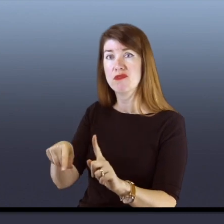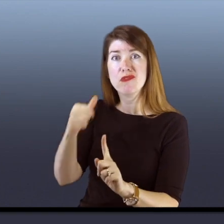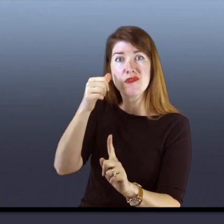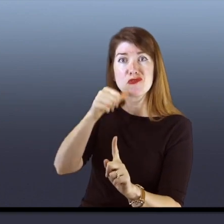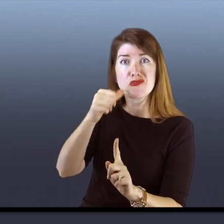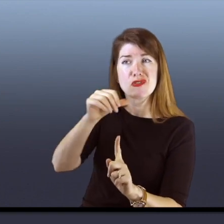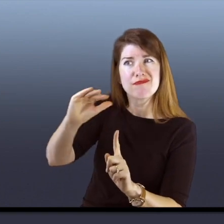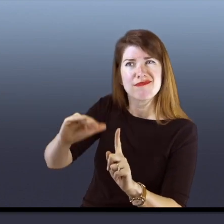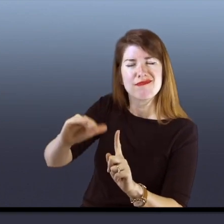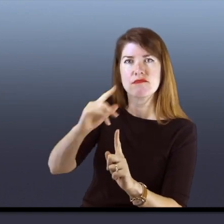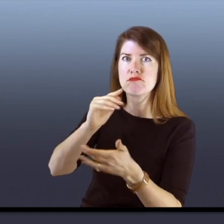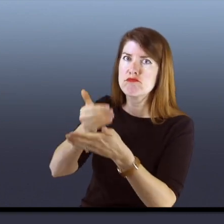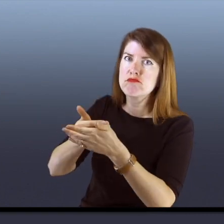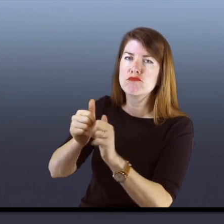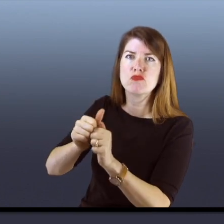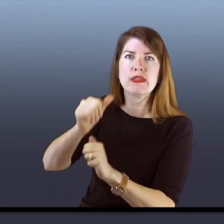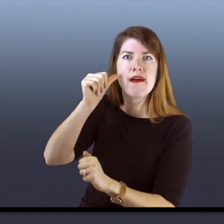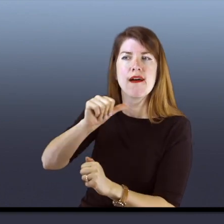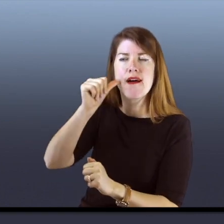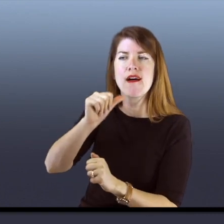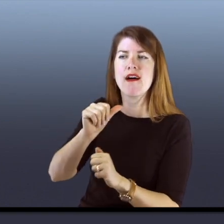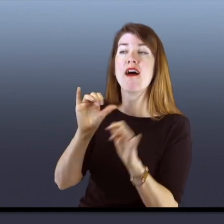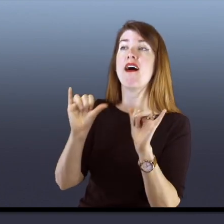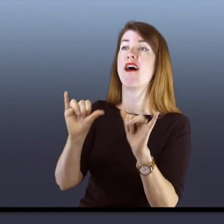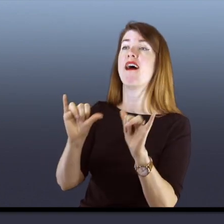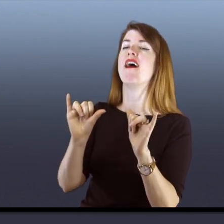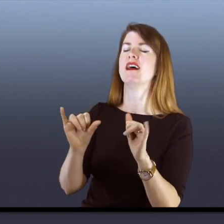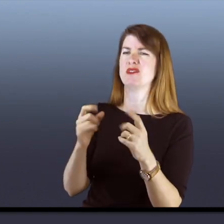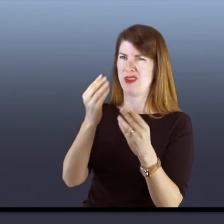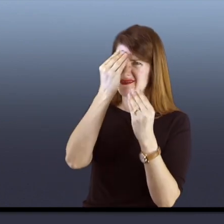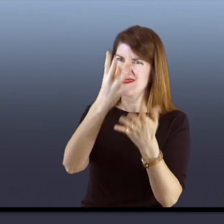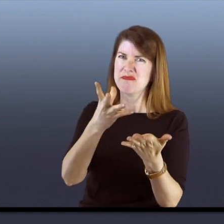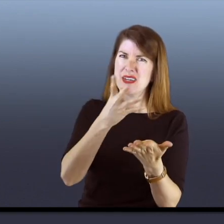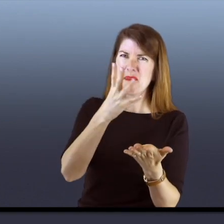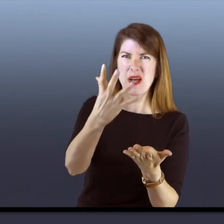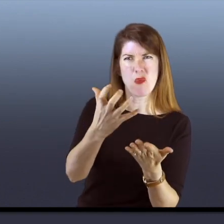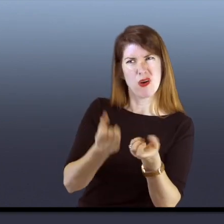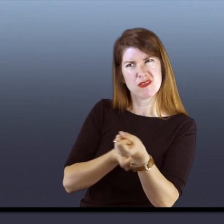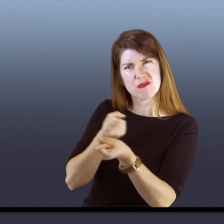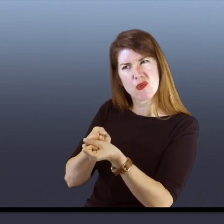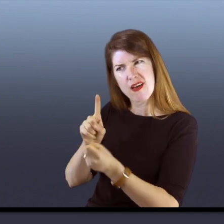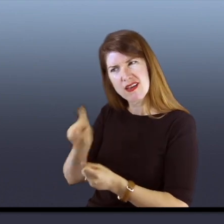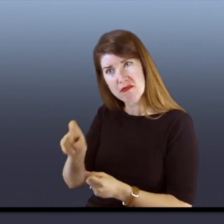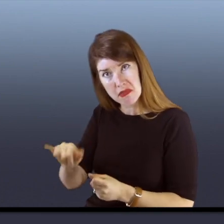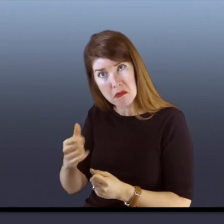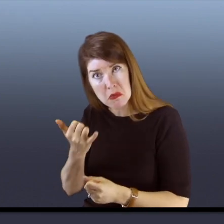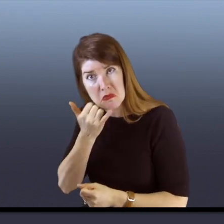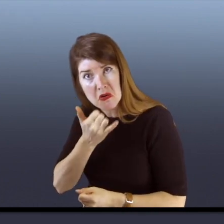And so once I got that information, I told mom, I was like, I want to help support her to ask her if this is what's wrong.